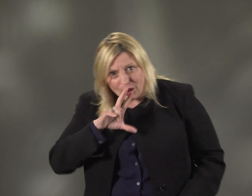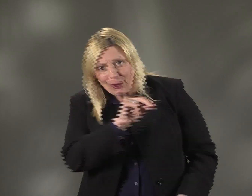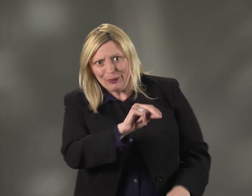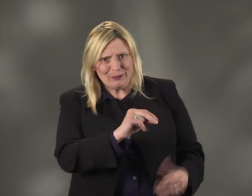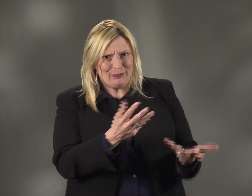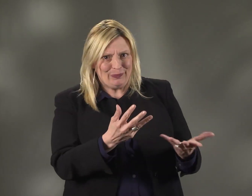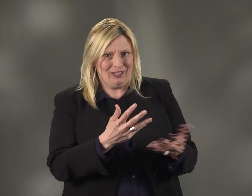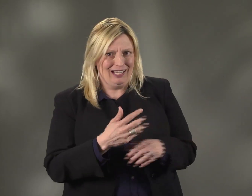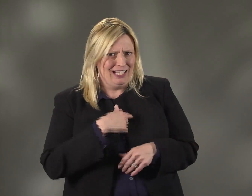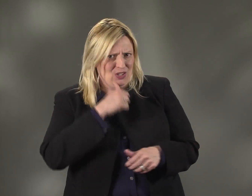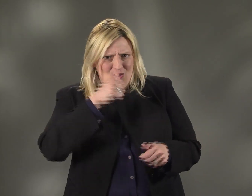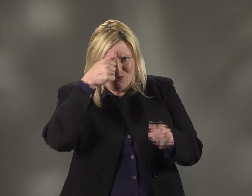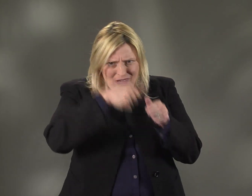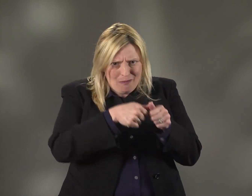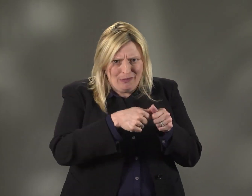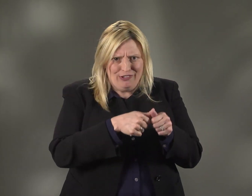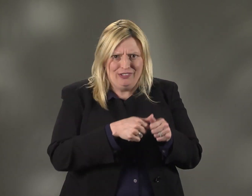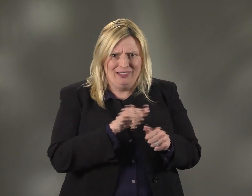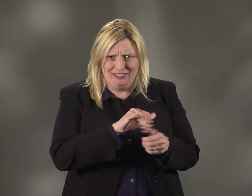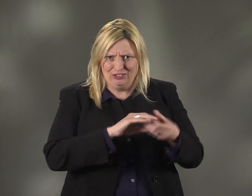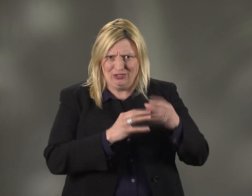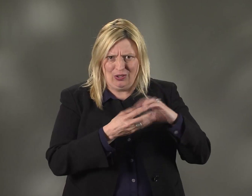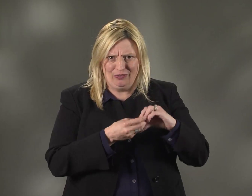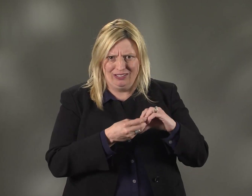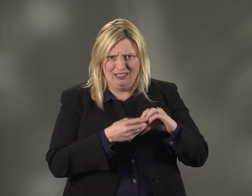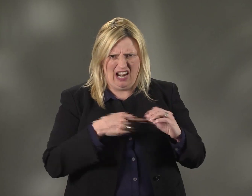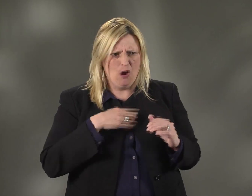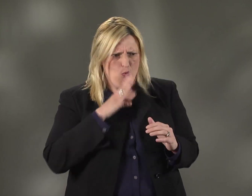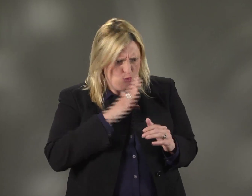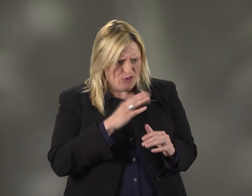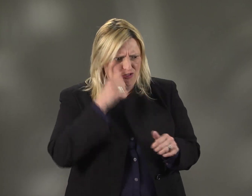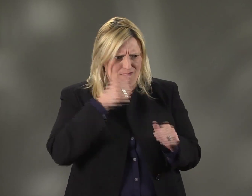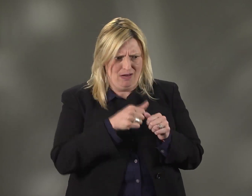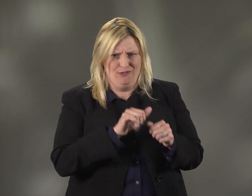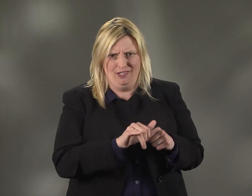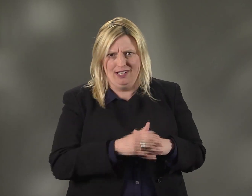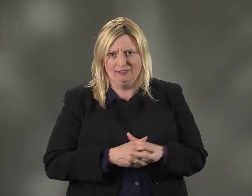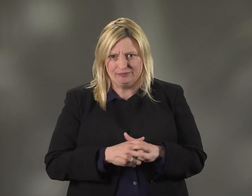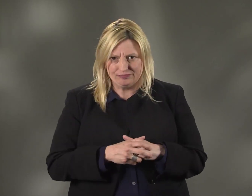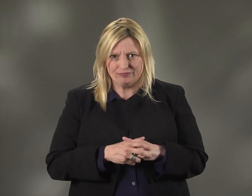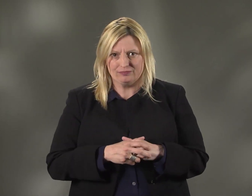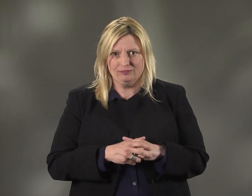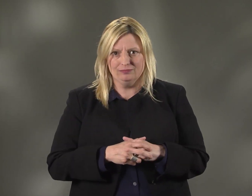because they had talked about it many times. I adamantly said, "No, I do not know that story. "I would remember something like that."